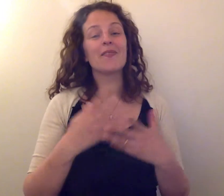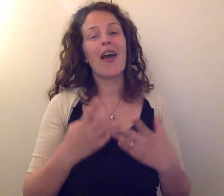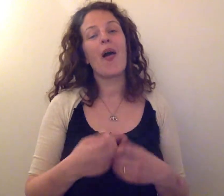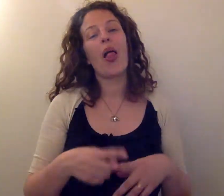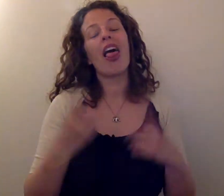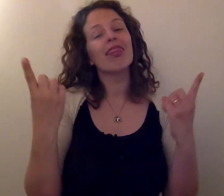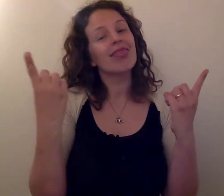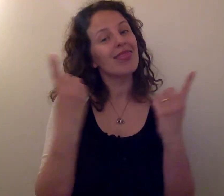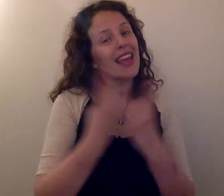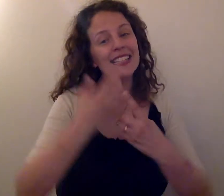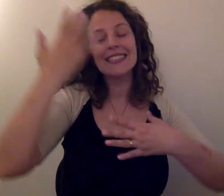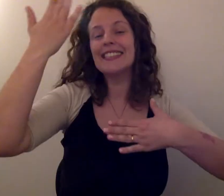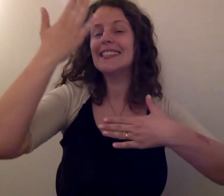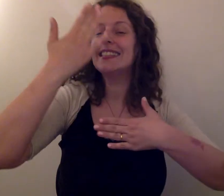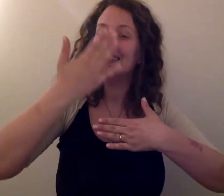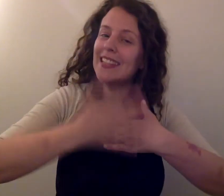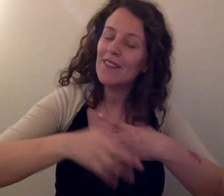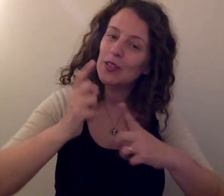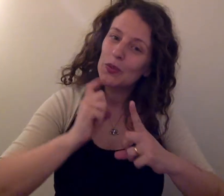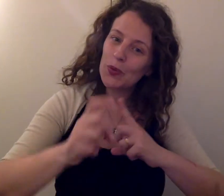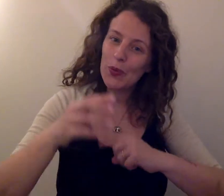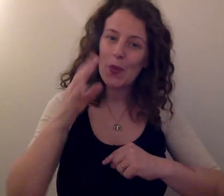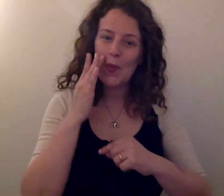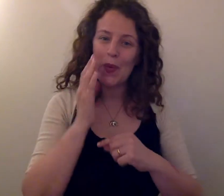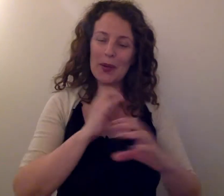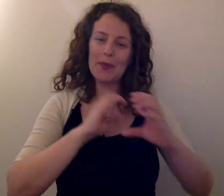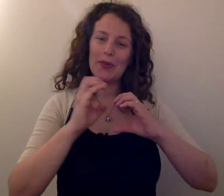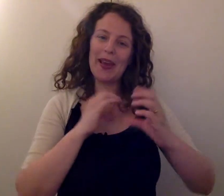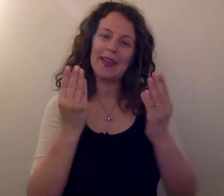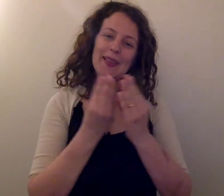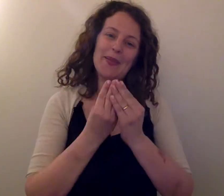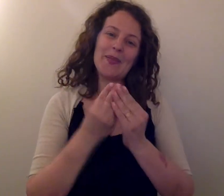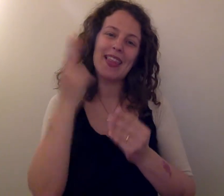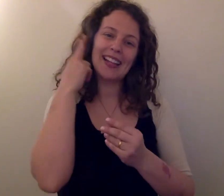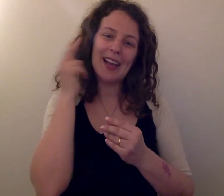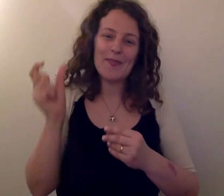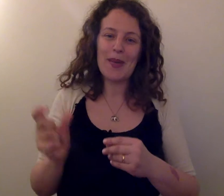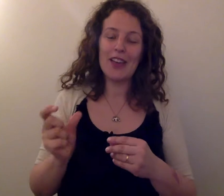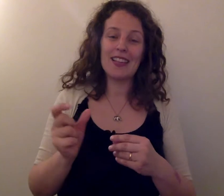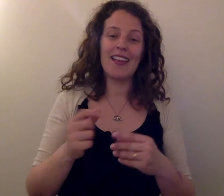Things never to do when communicating with a deaf person.